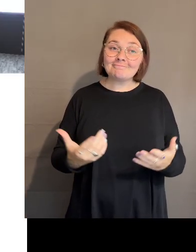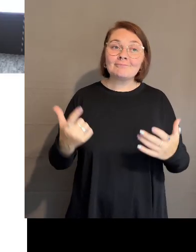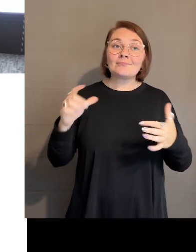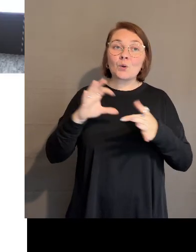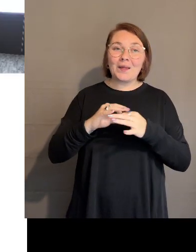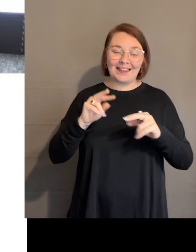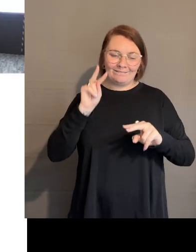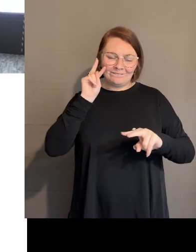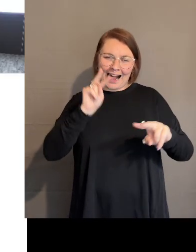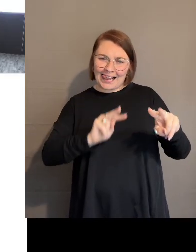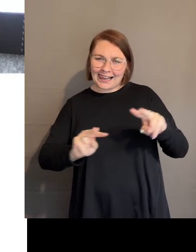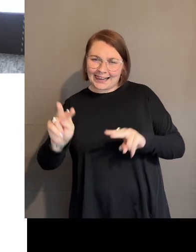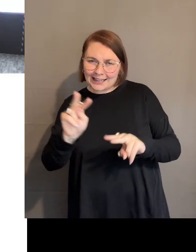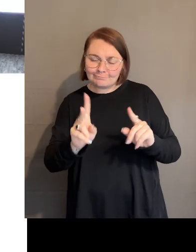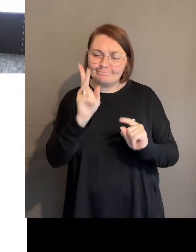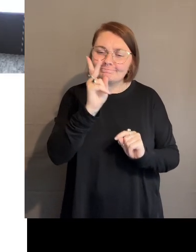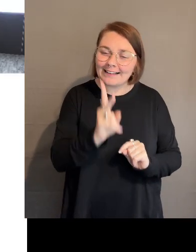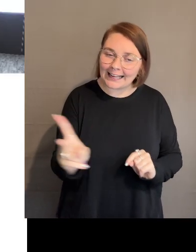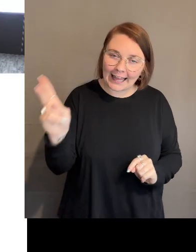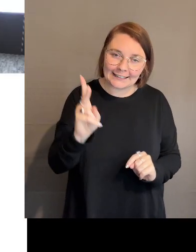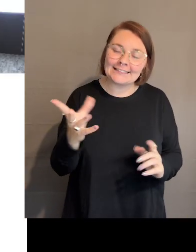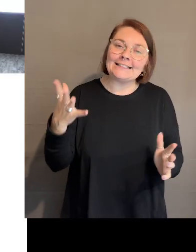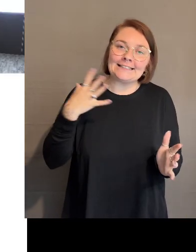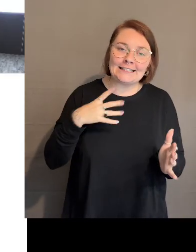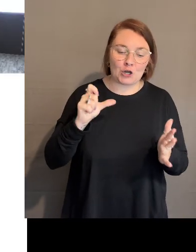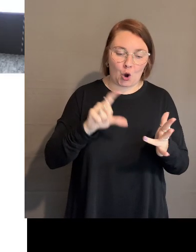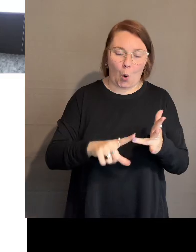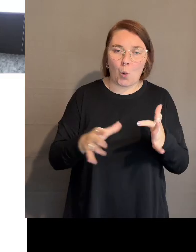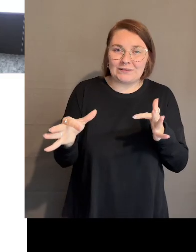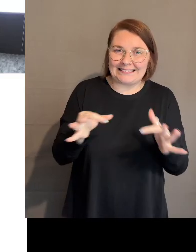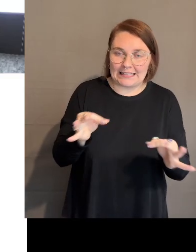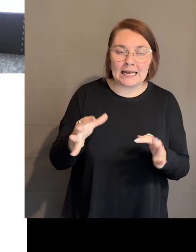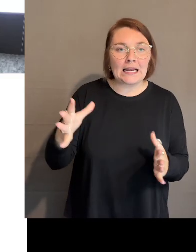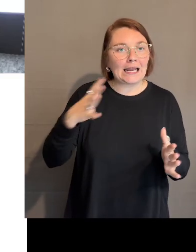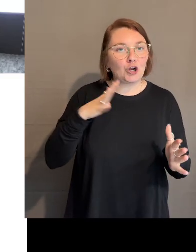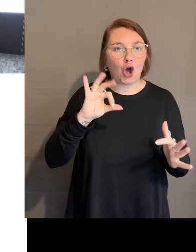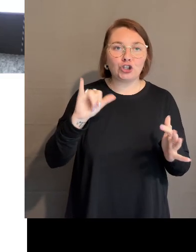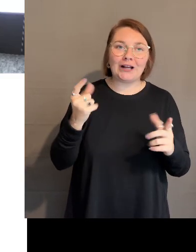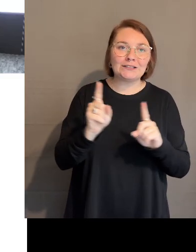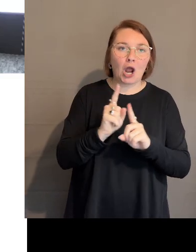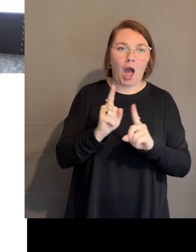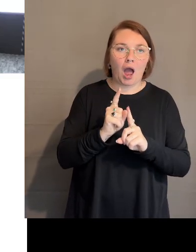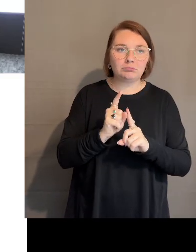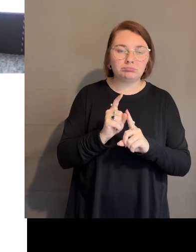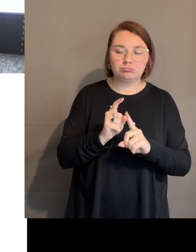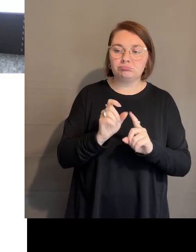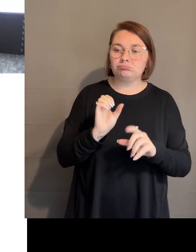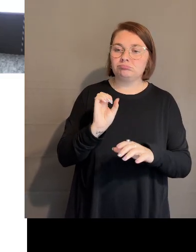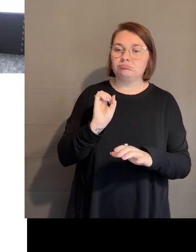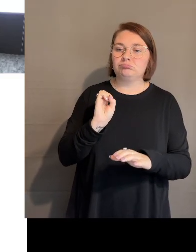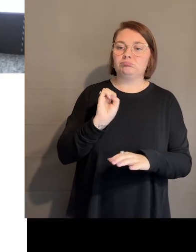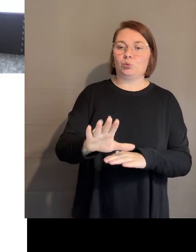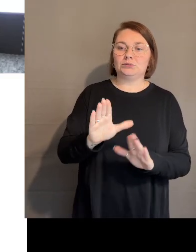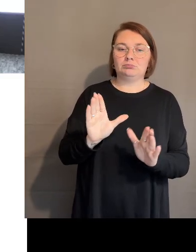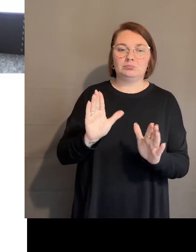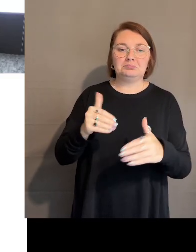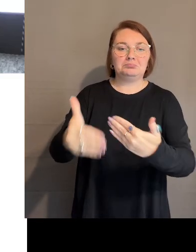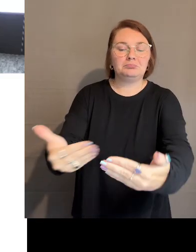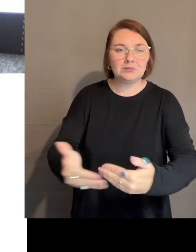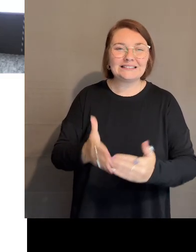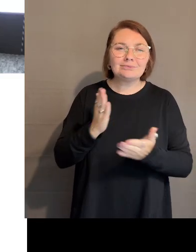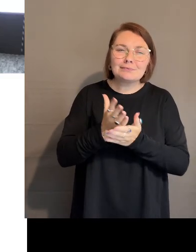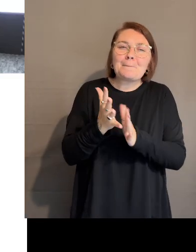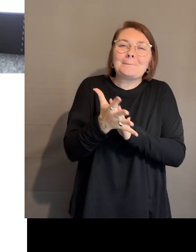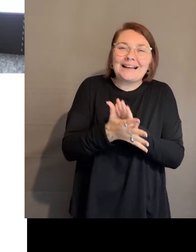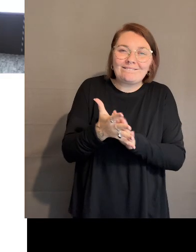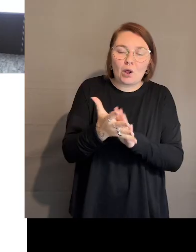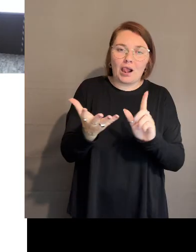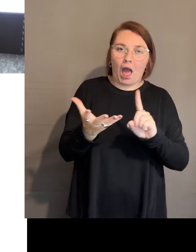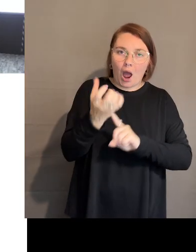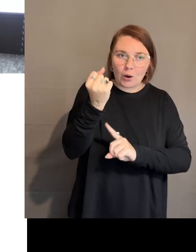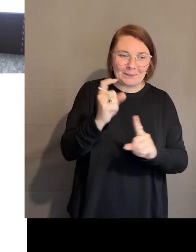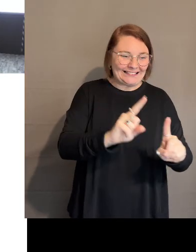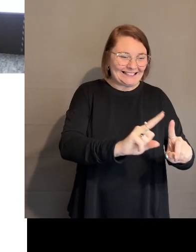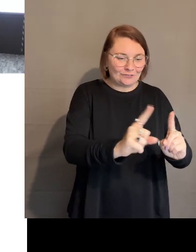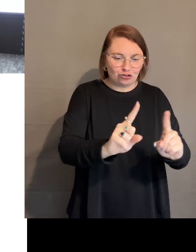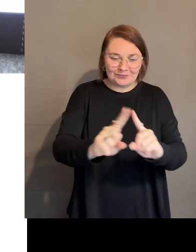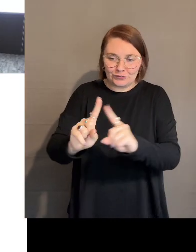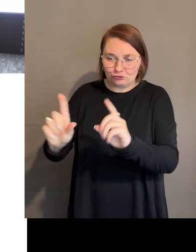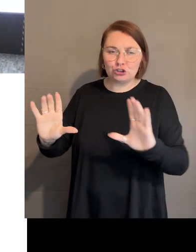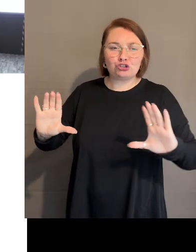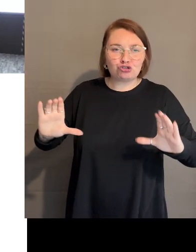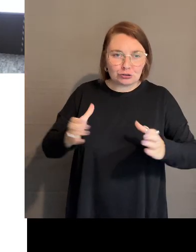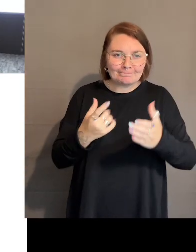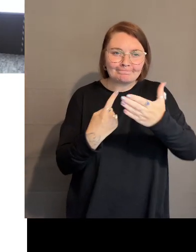And in terms of evaluation, again, you know, we need it to be co-designed. It needs to not just be kind of imposed, so meaningful kind of outcomes developed across a number of different sorts of groups.